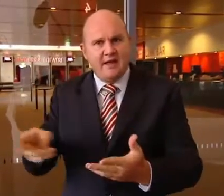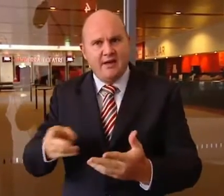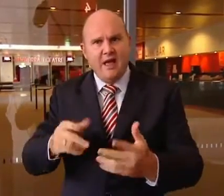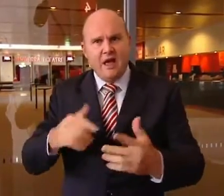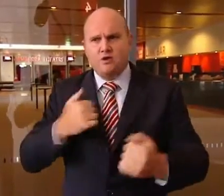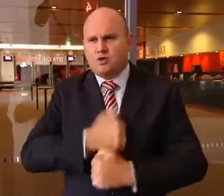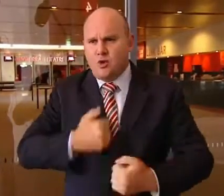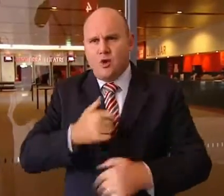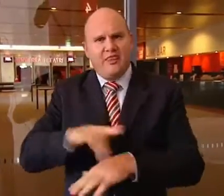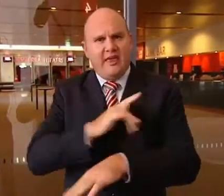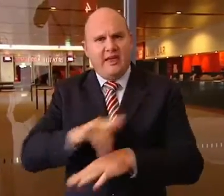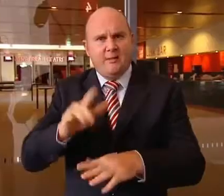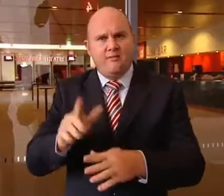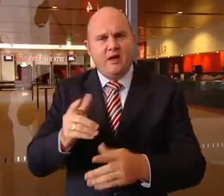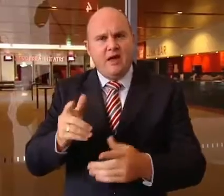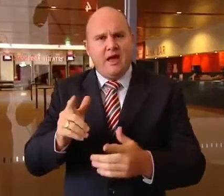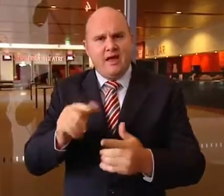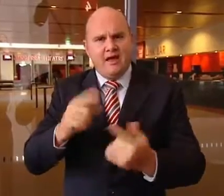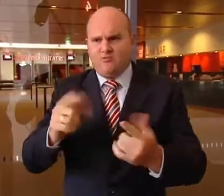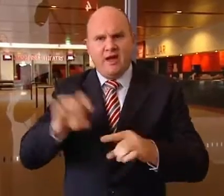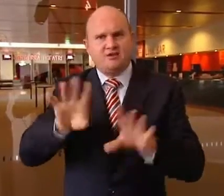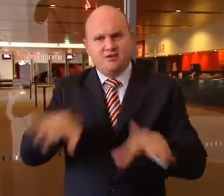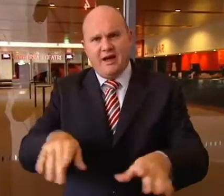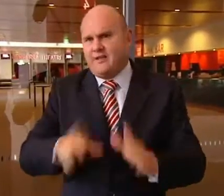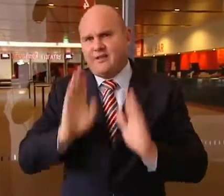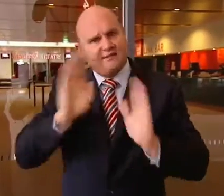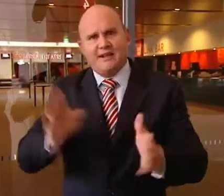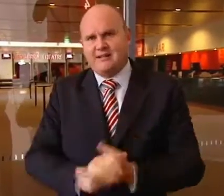to enjoy theatre around Australia. I think it's fantastic.